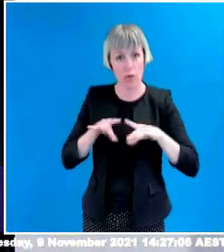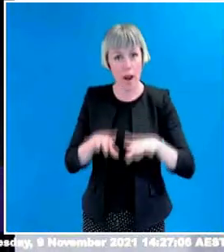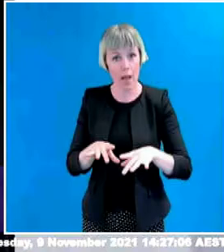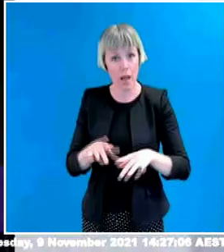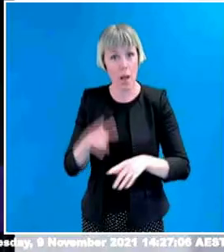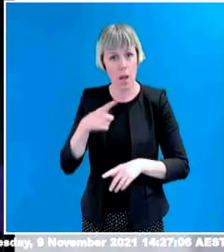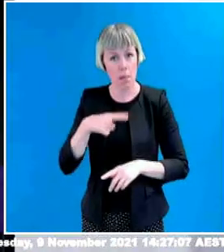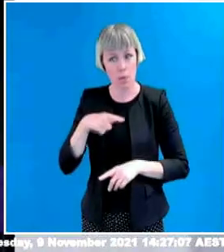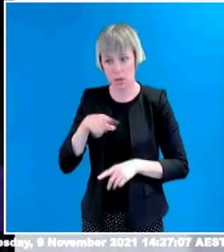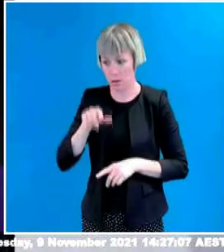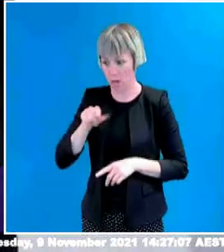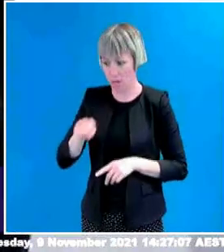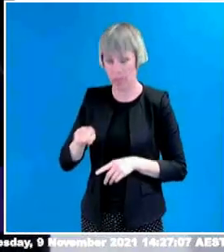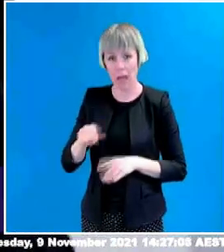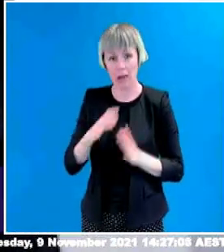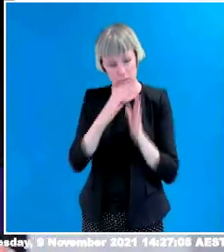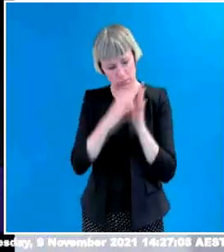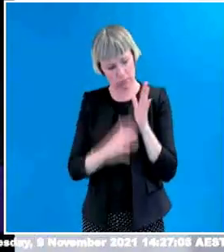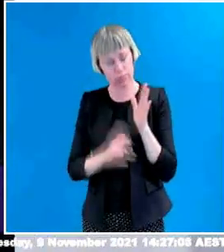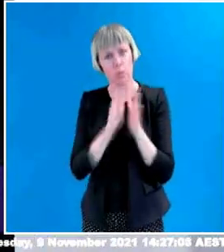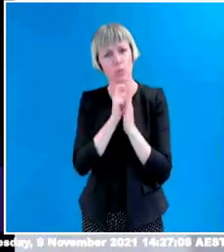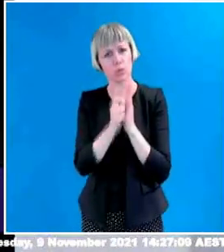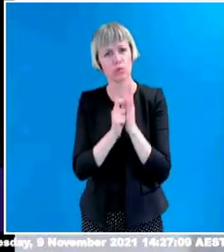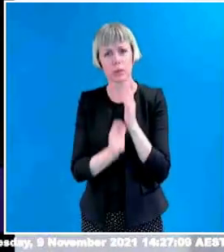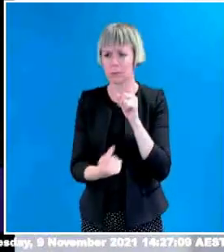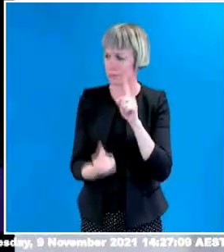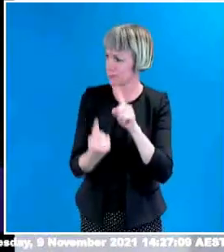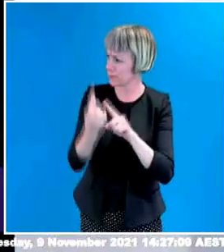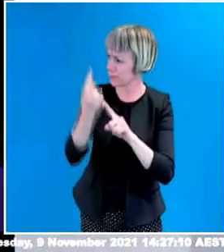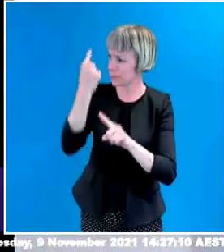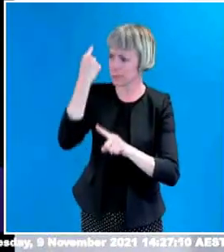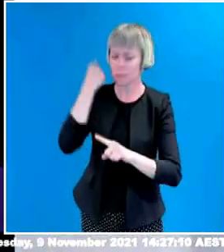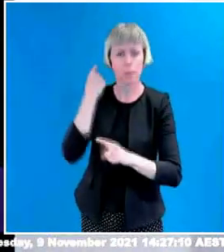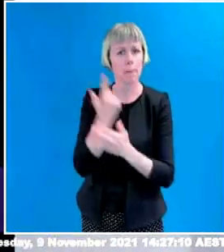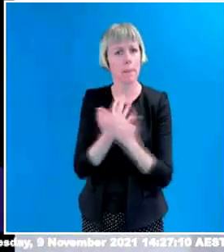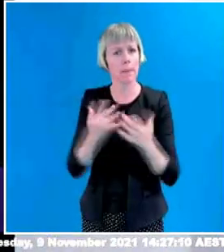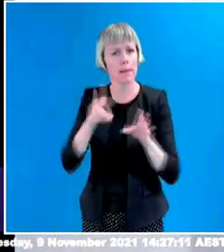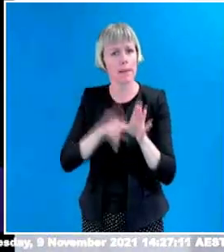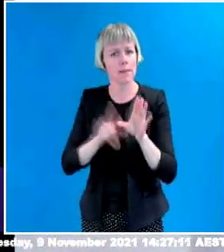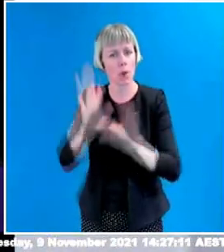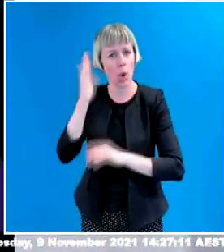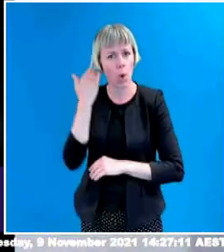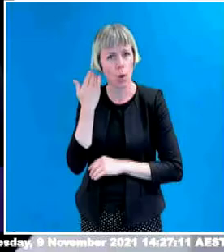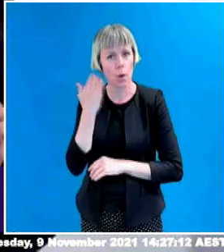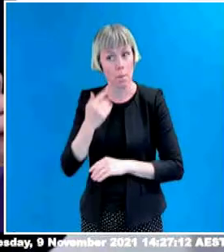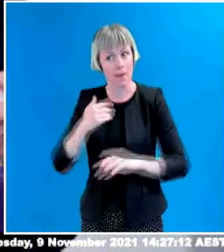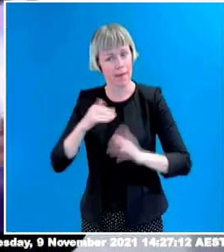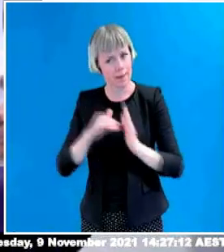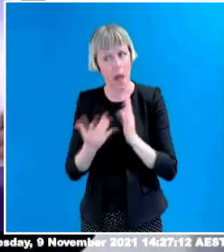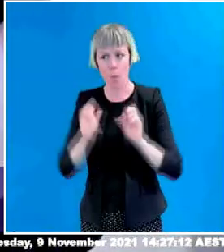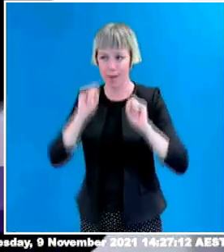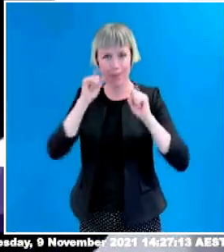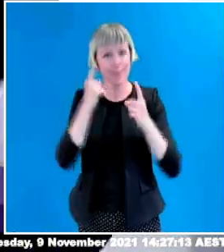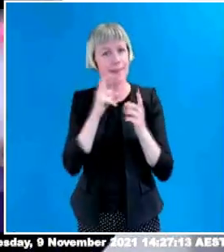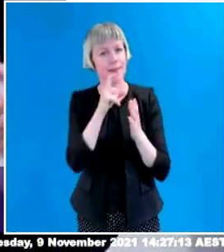down the track for working with the CRPD and understanding the CRPD?